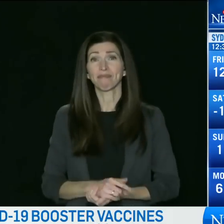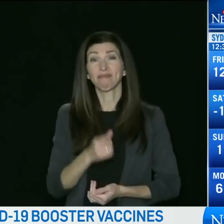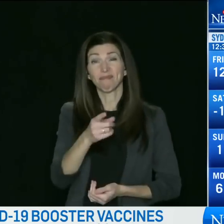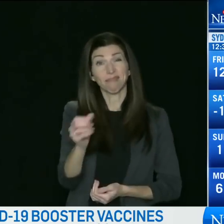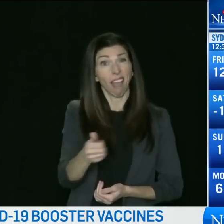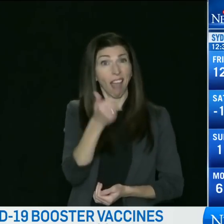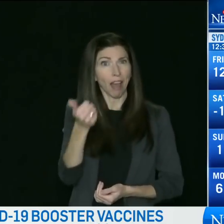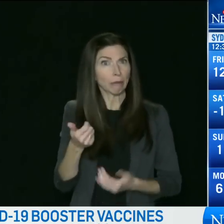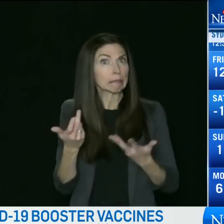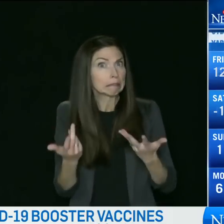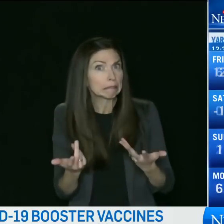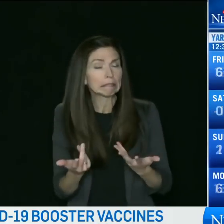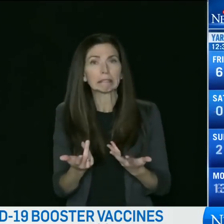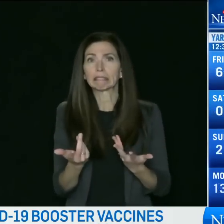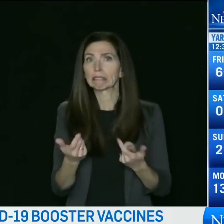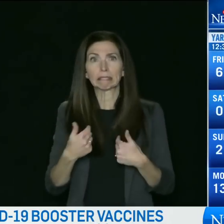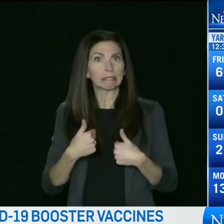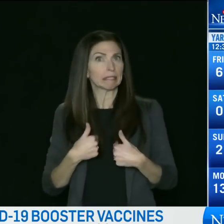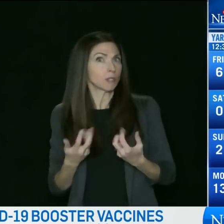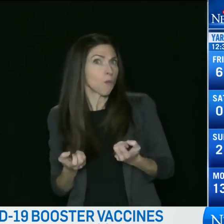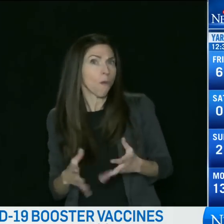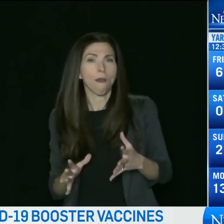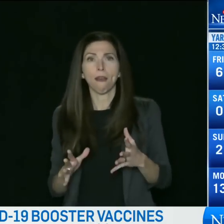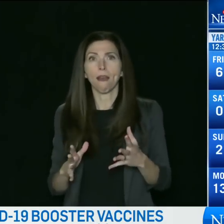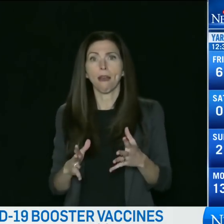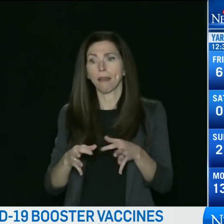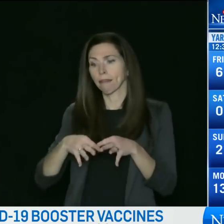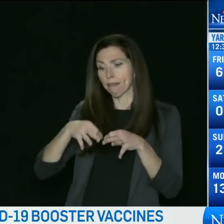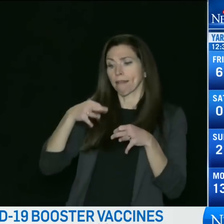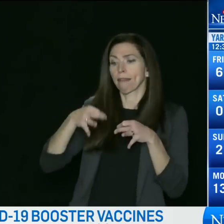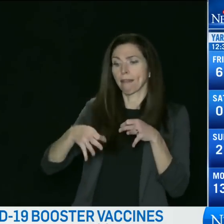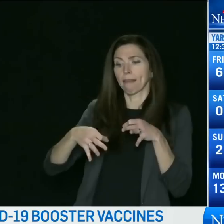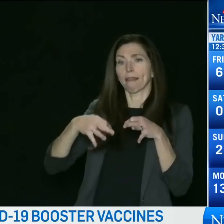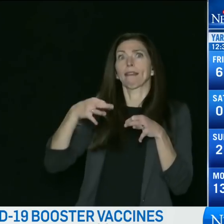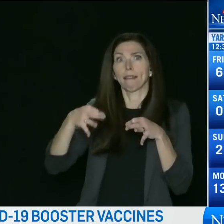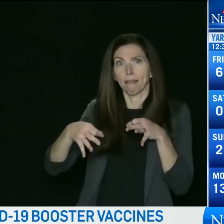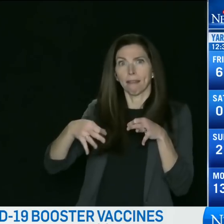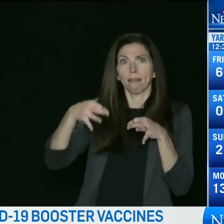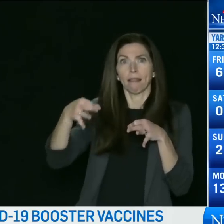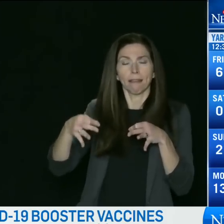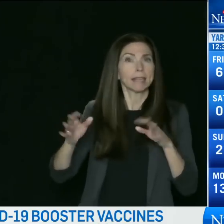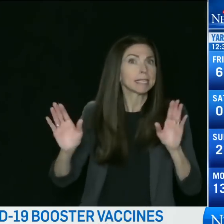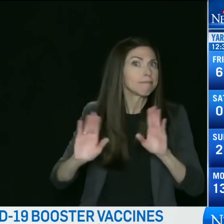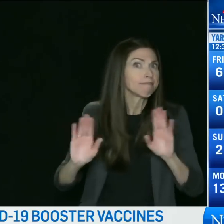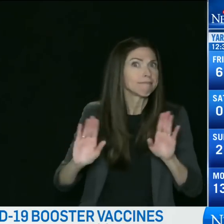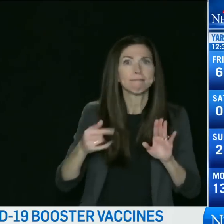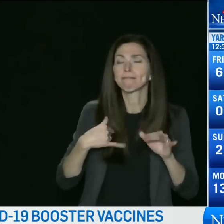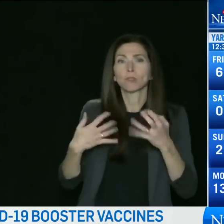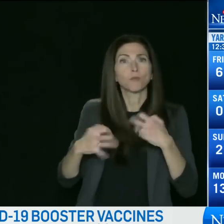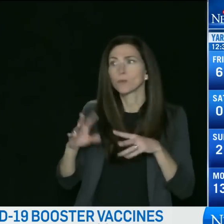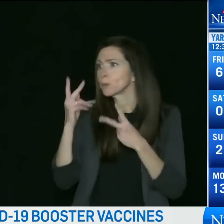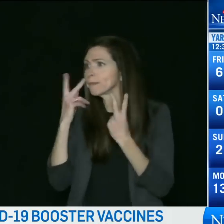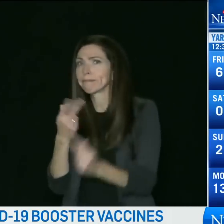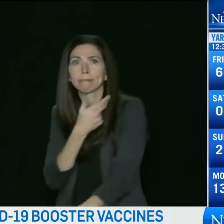OTHER THINGS ARE HAPPENING SUCH THAT WITH THE FACT THAT WE DON'T WANT TO WAIT TOO LONG BECAUSE IF